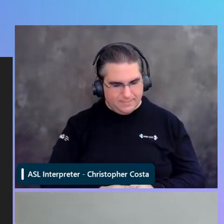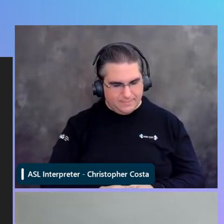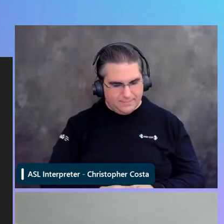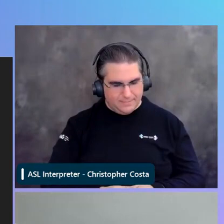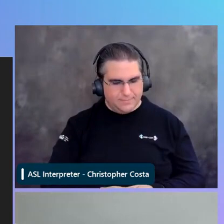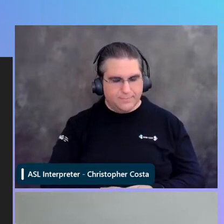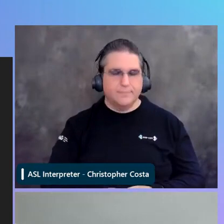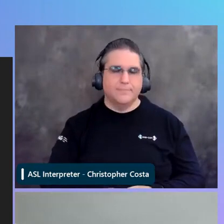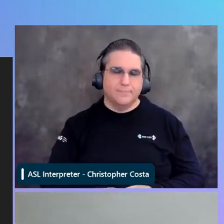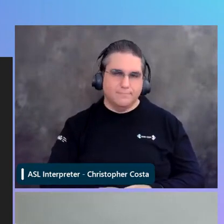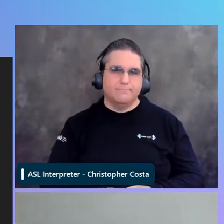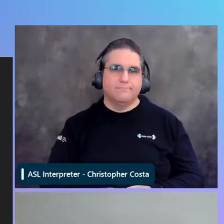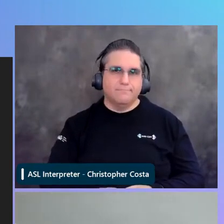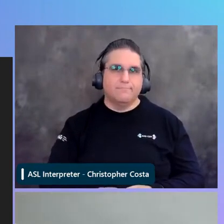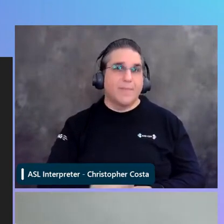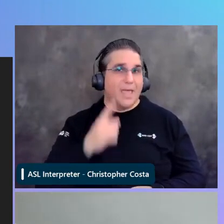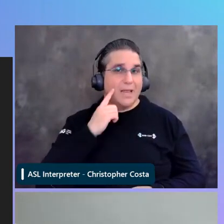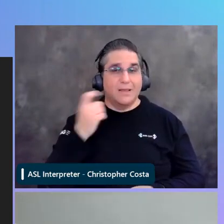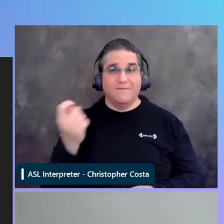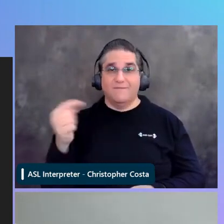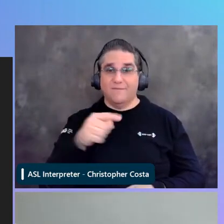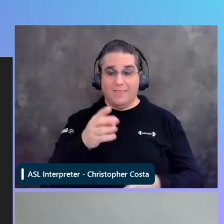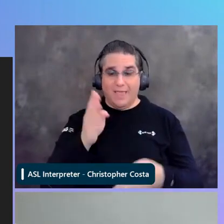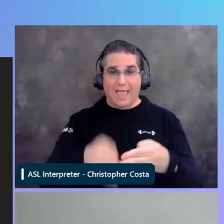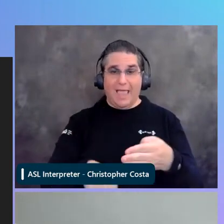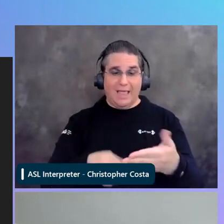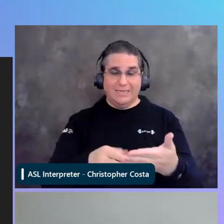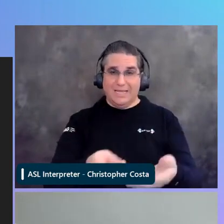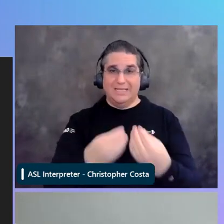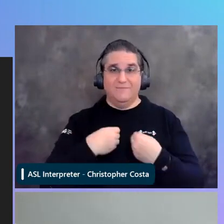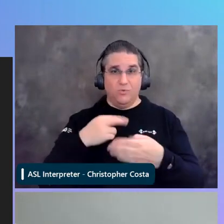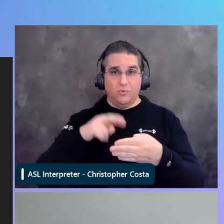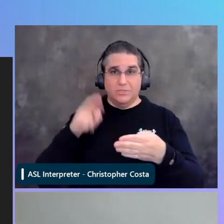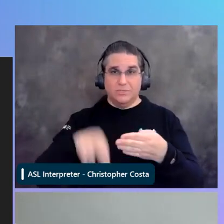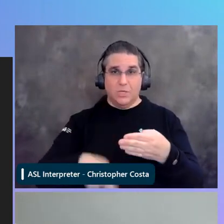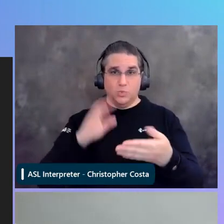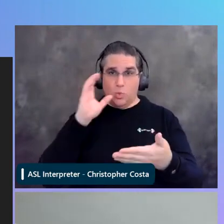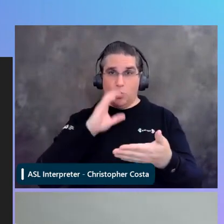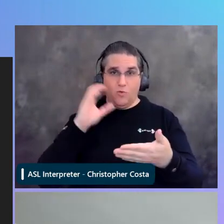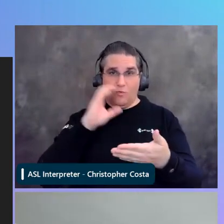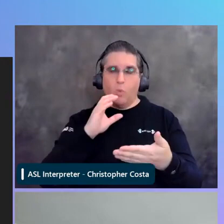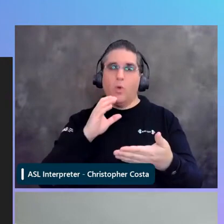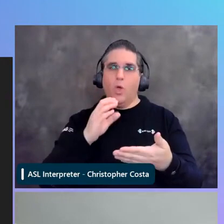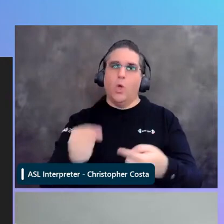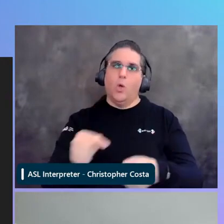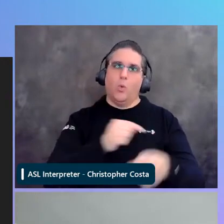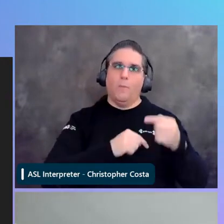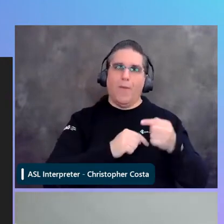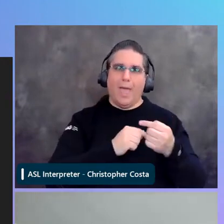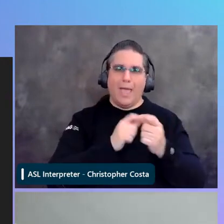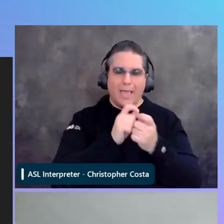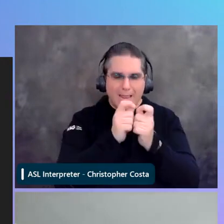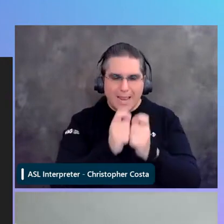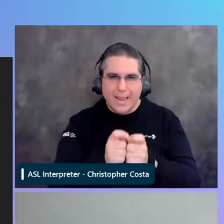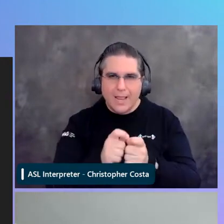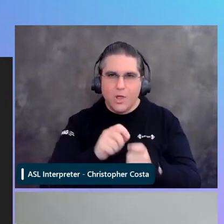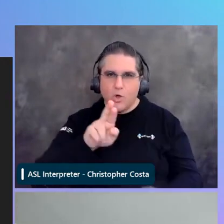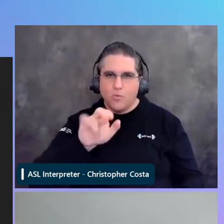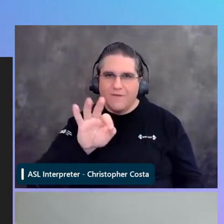don't yield the desired results like we've seen in some of the demos here today, they refine them in experiment with